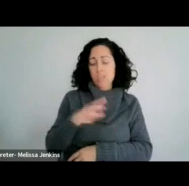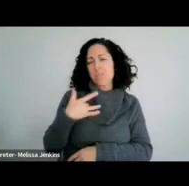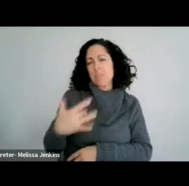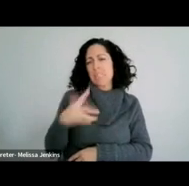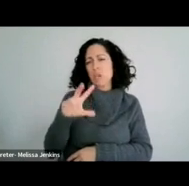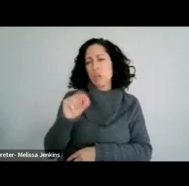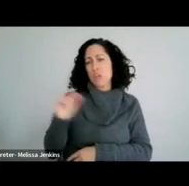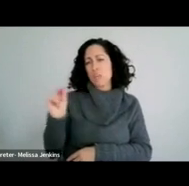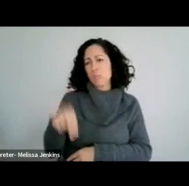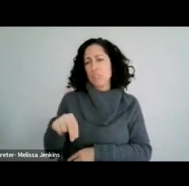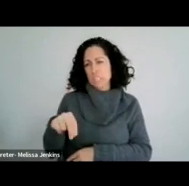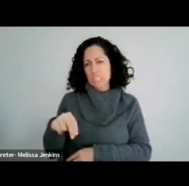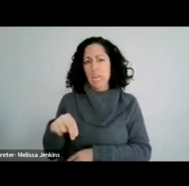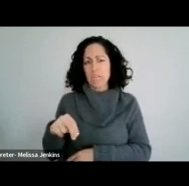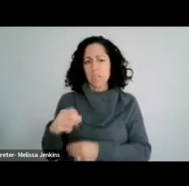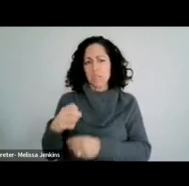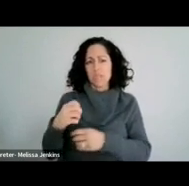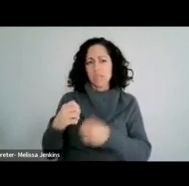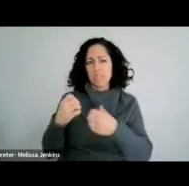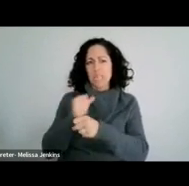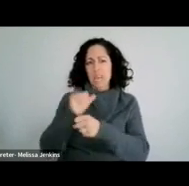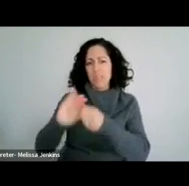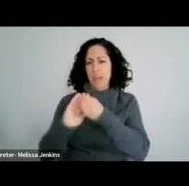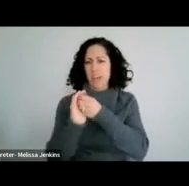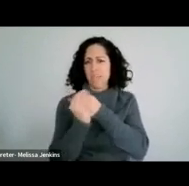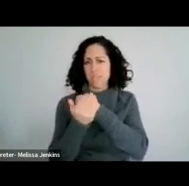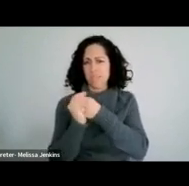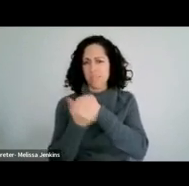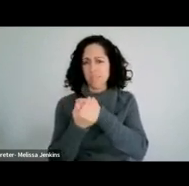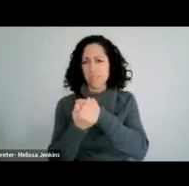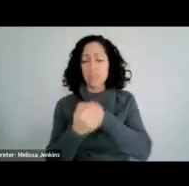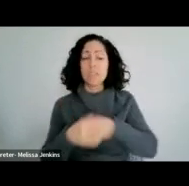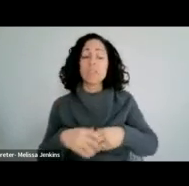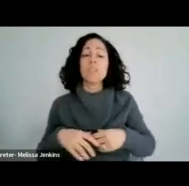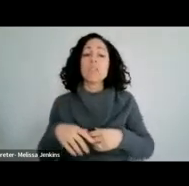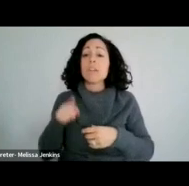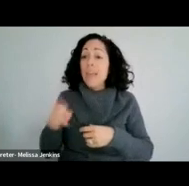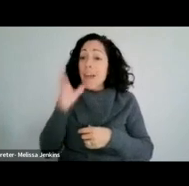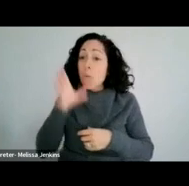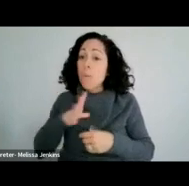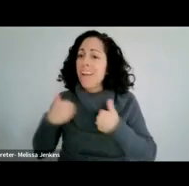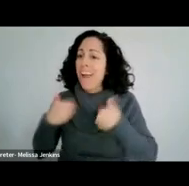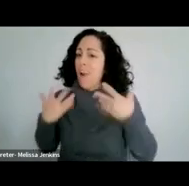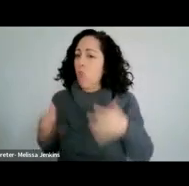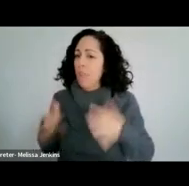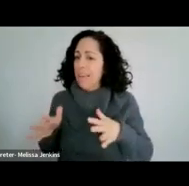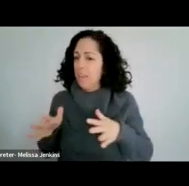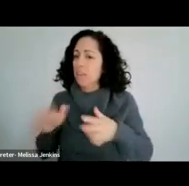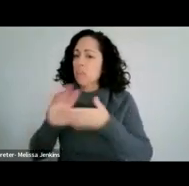No new cataracts were reported in the study.